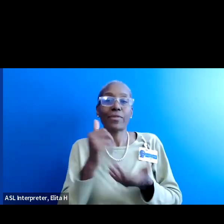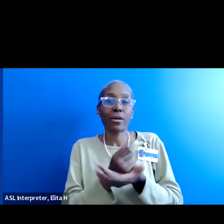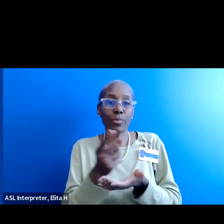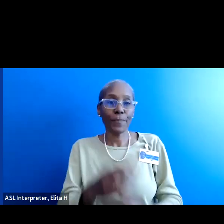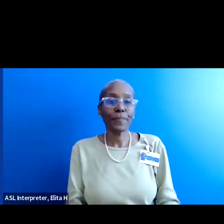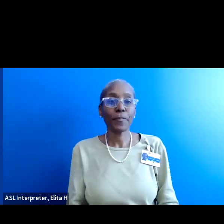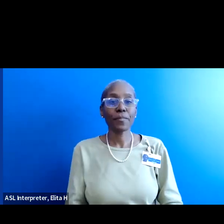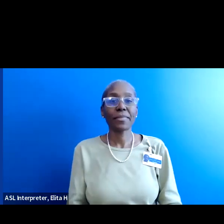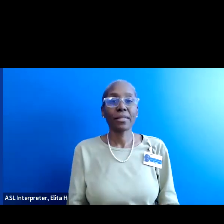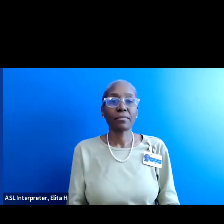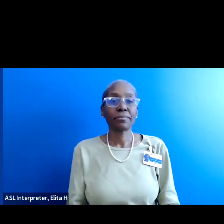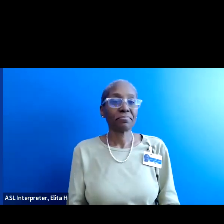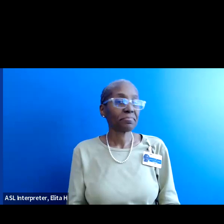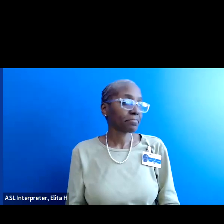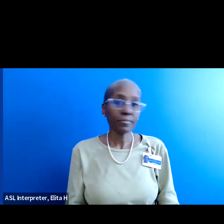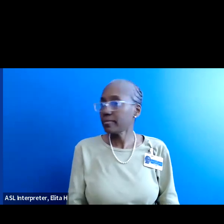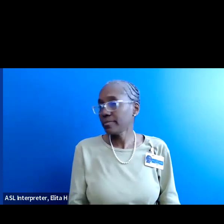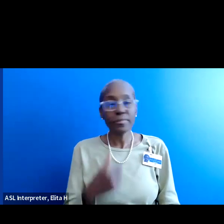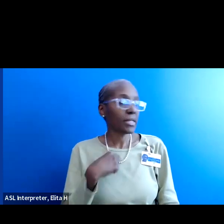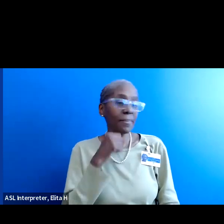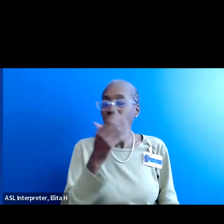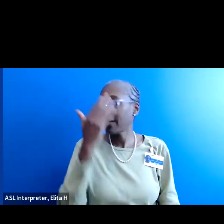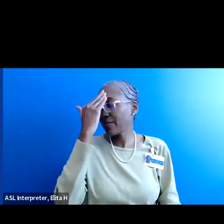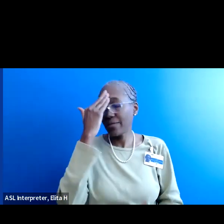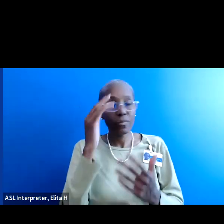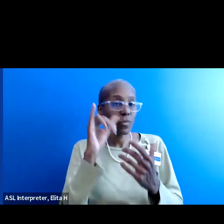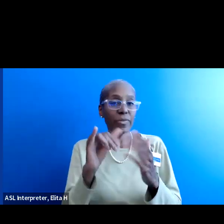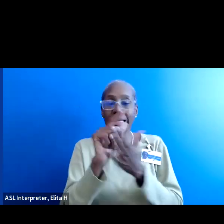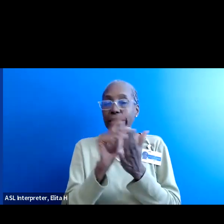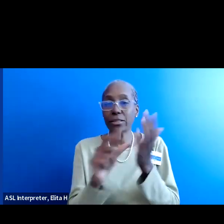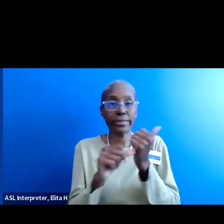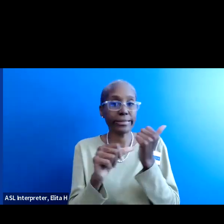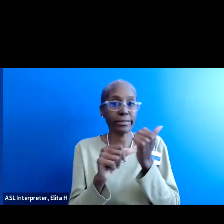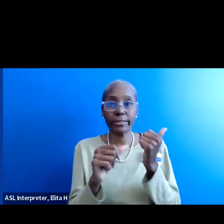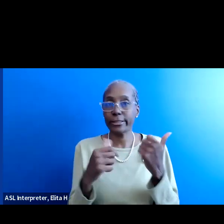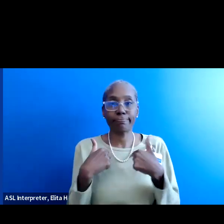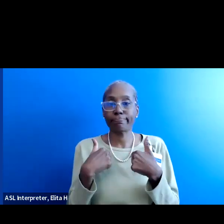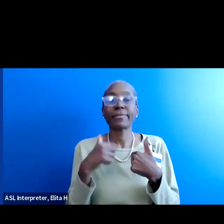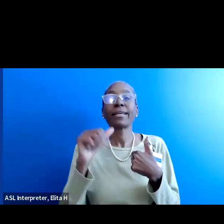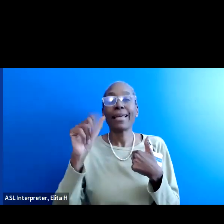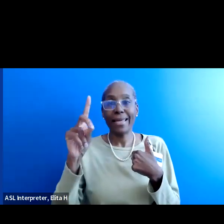I'm not that familiar with legal assistance, but with ADA there,